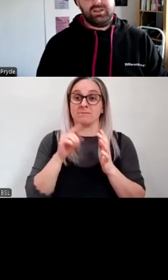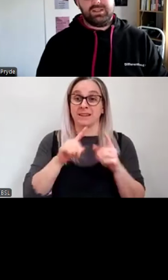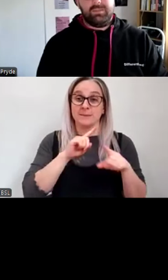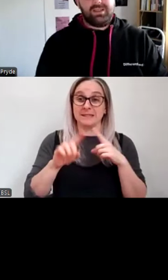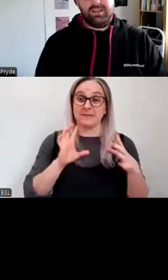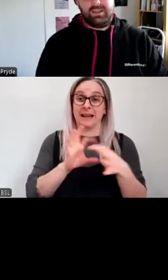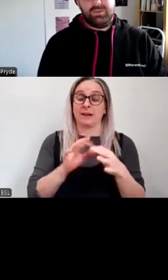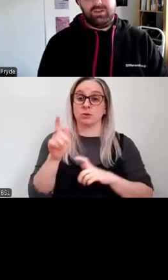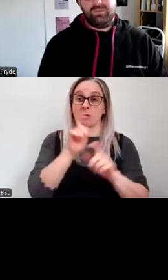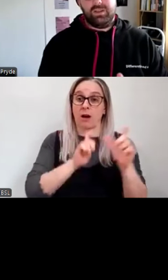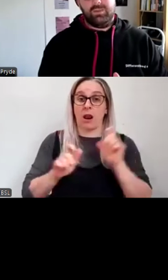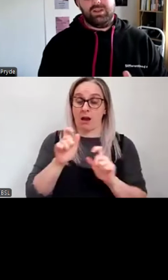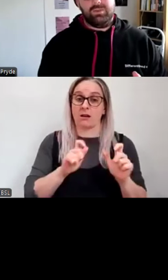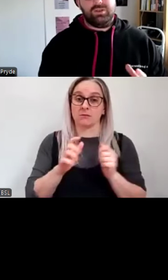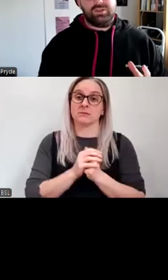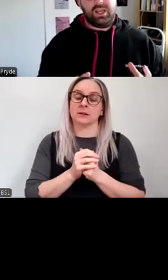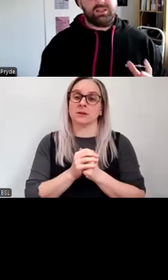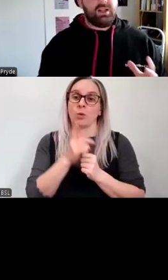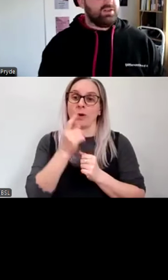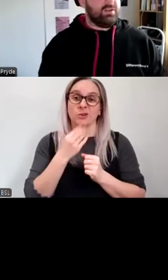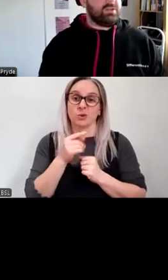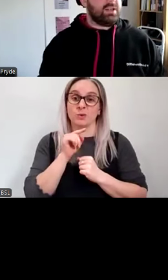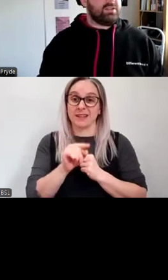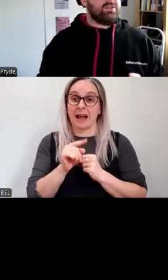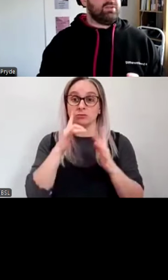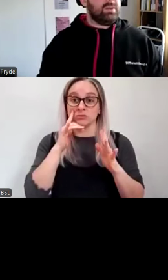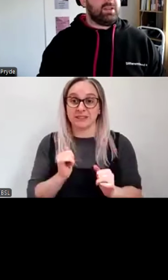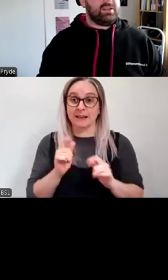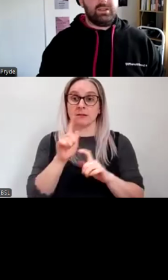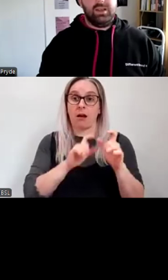I can't get past it at this point, but that will help you test color contrast across your websites.